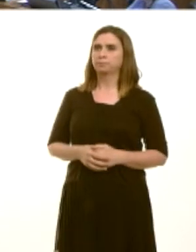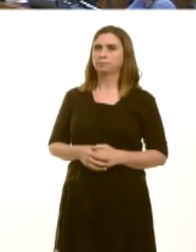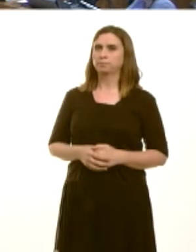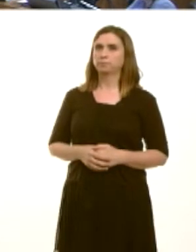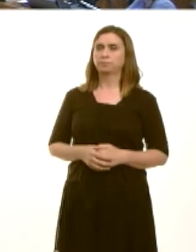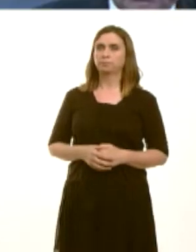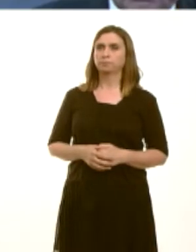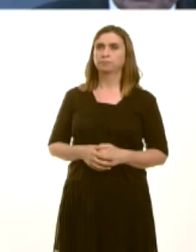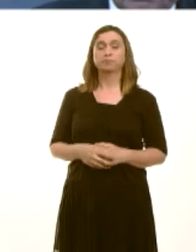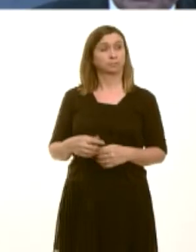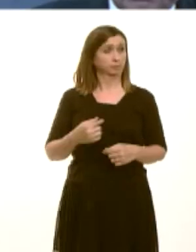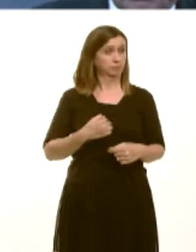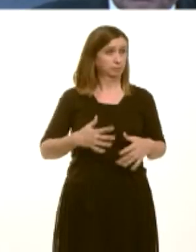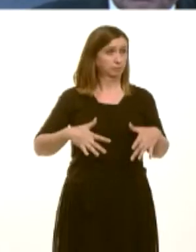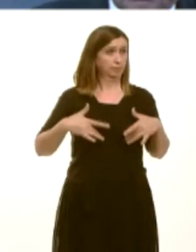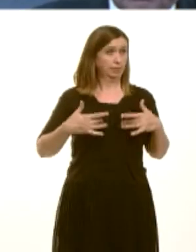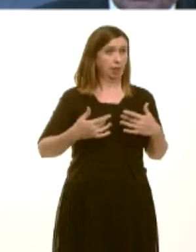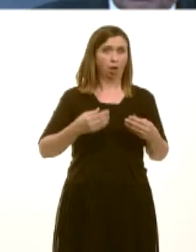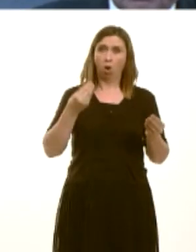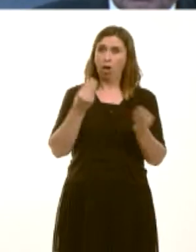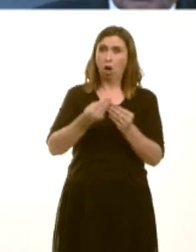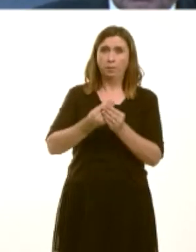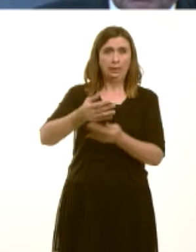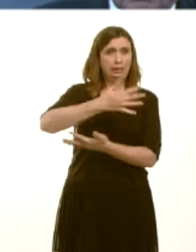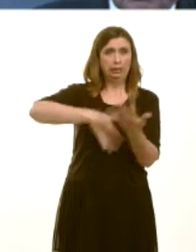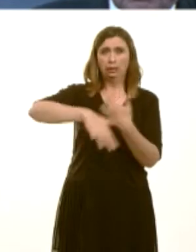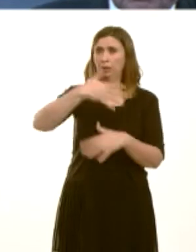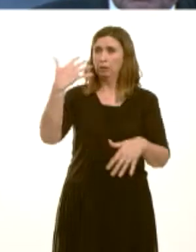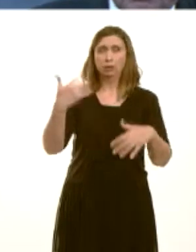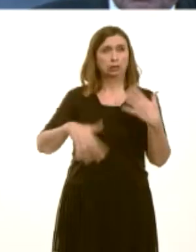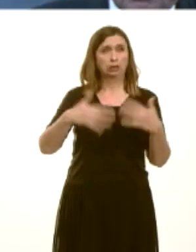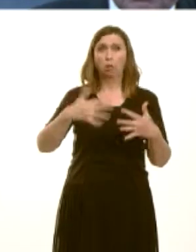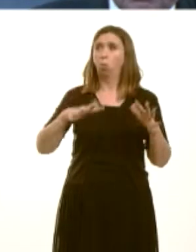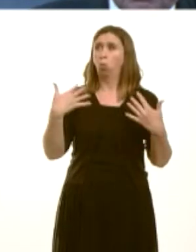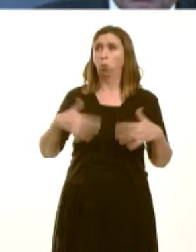a massive impact on the Welsh economy, and your Government will be looking very closely